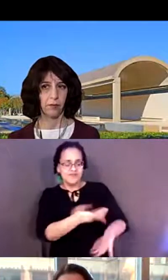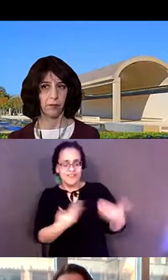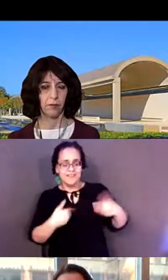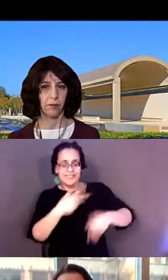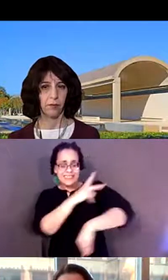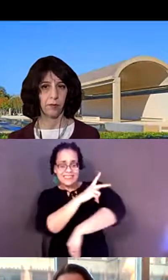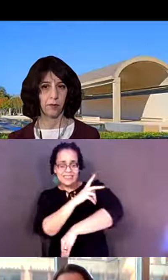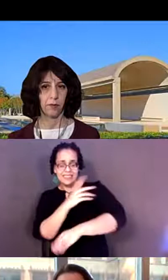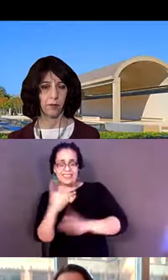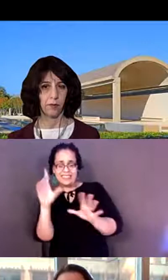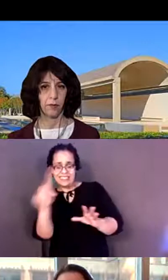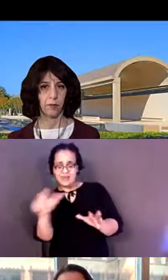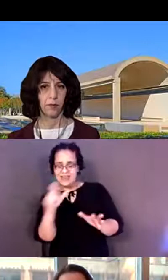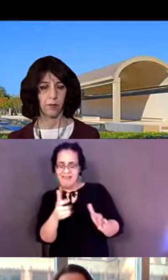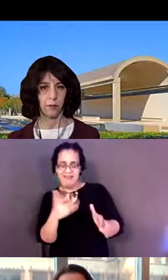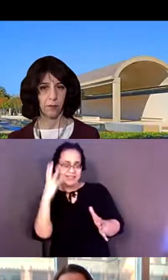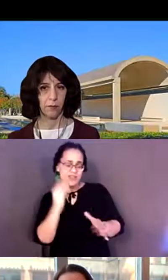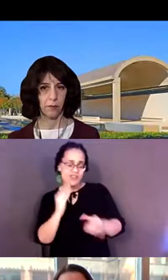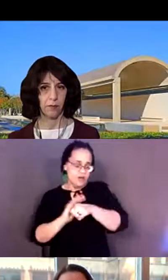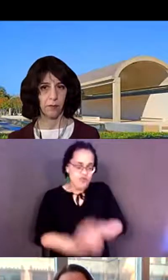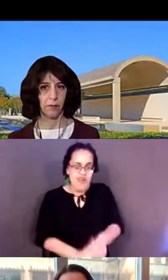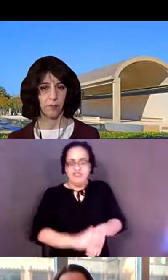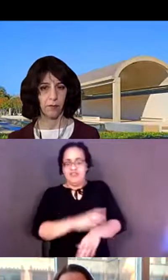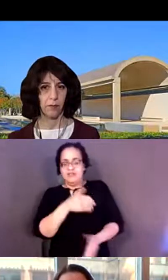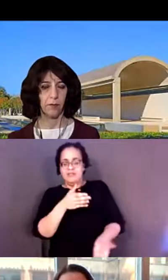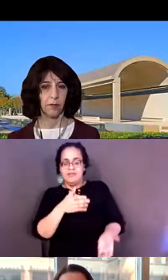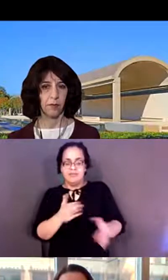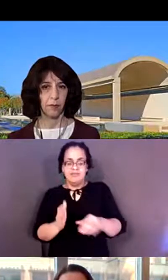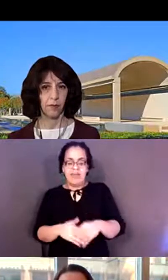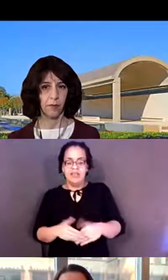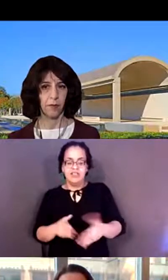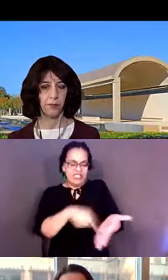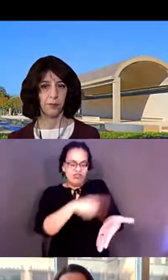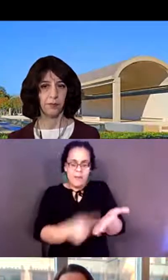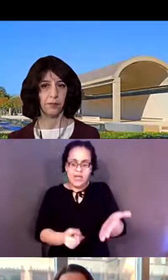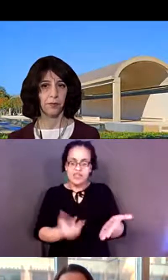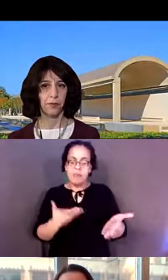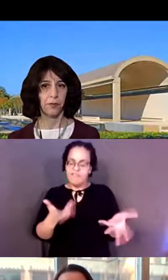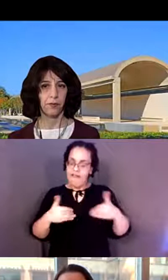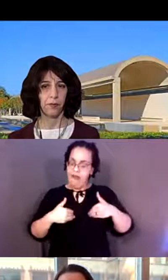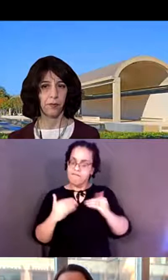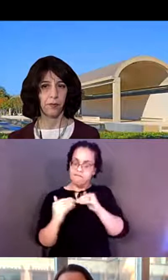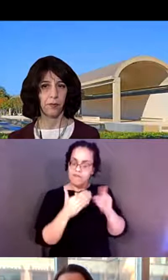denied um their rights. But at the same time we wanted to also make sure that we